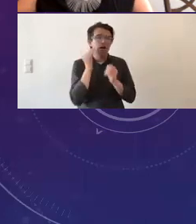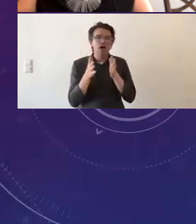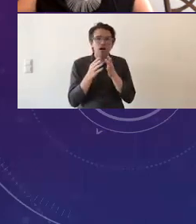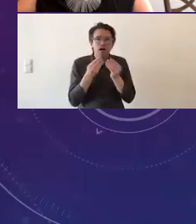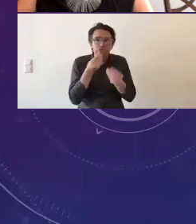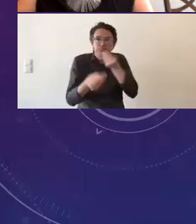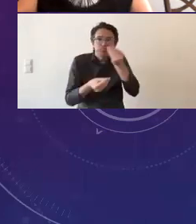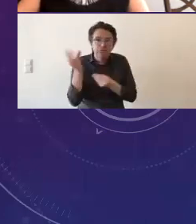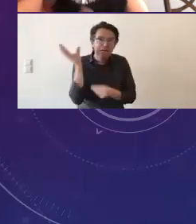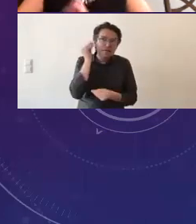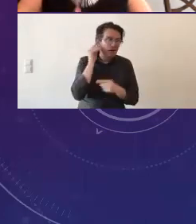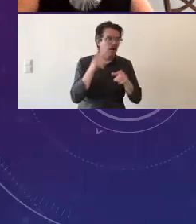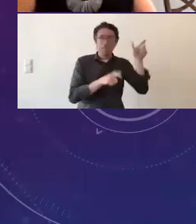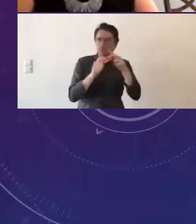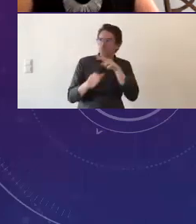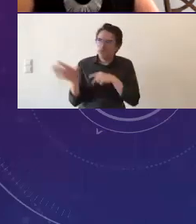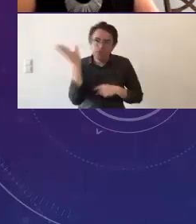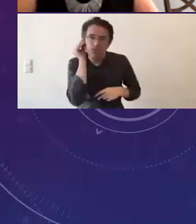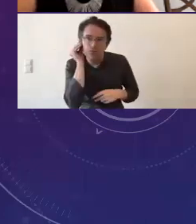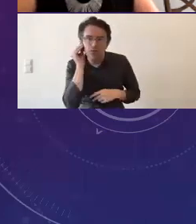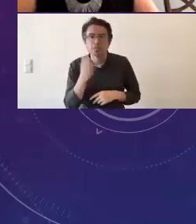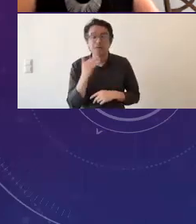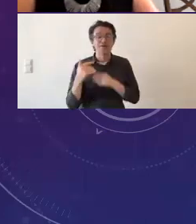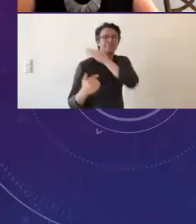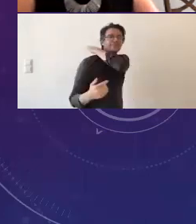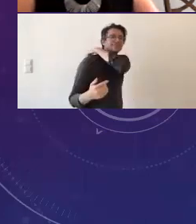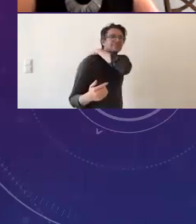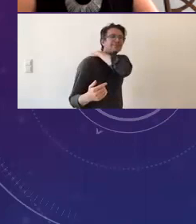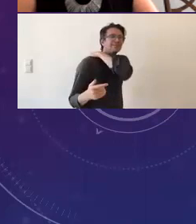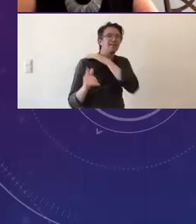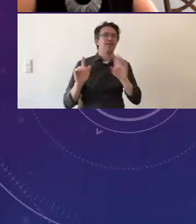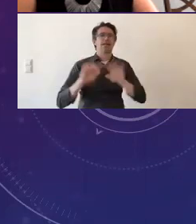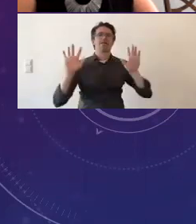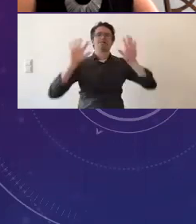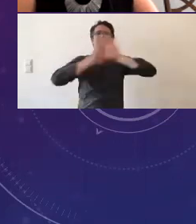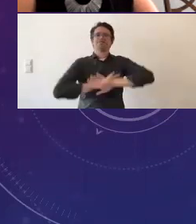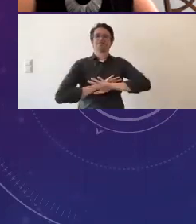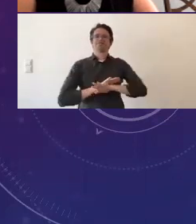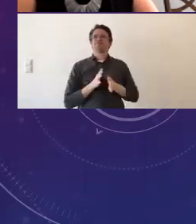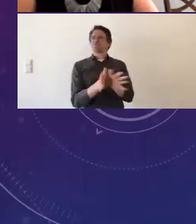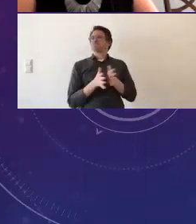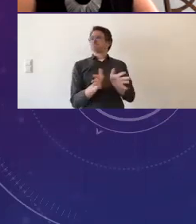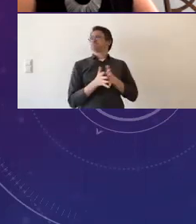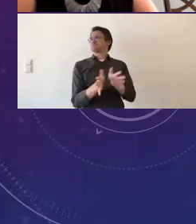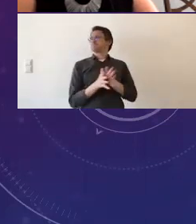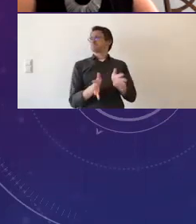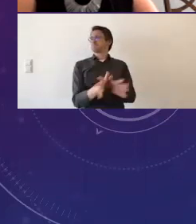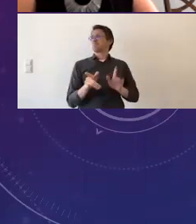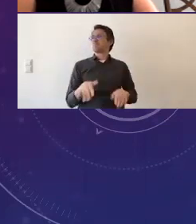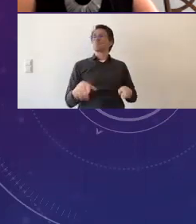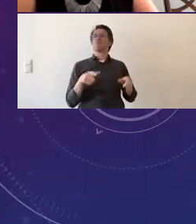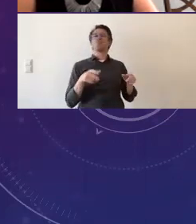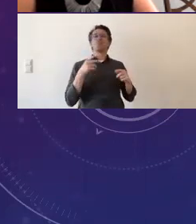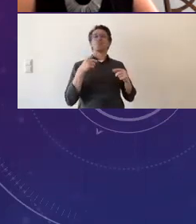okay so now nowadays the covet has met so many new challenges that people can